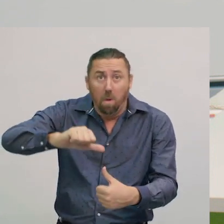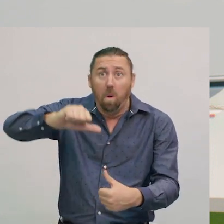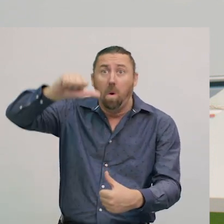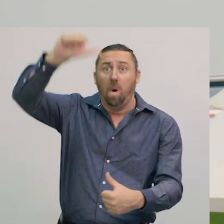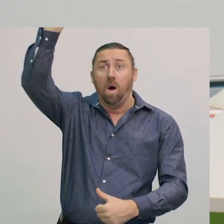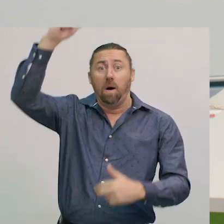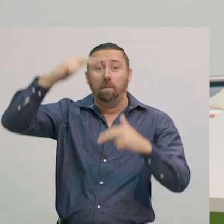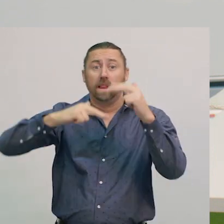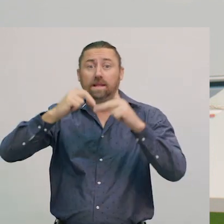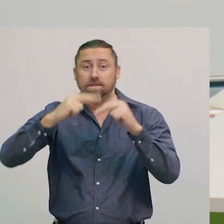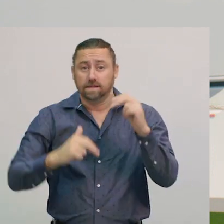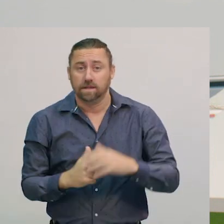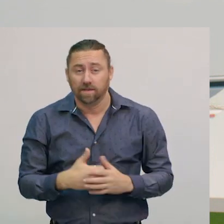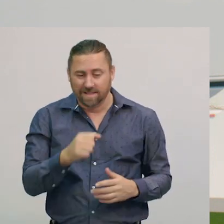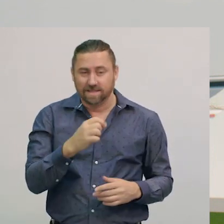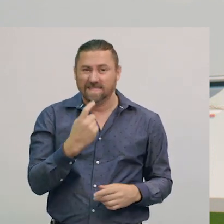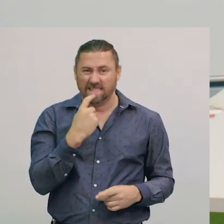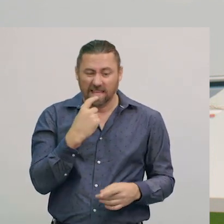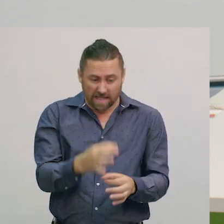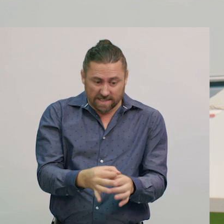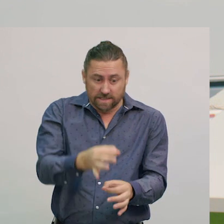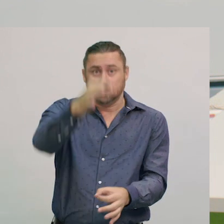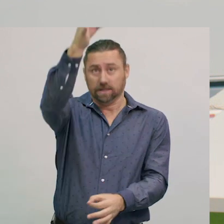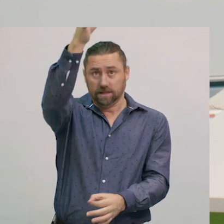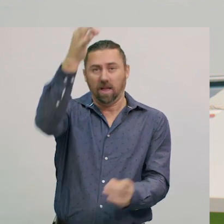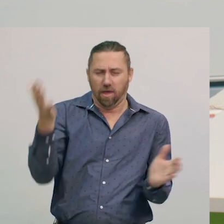They put steel bars in, to make it stronger.